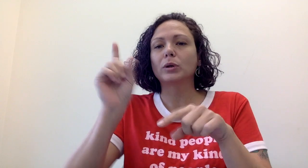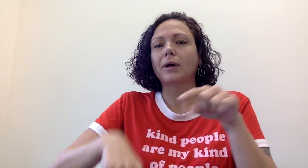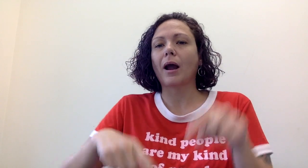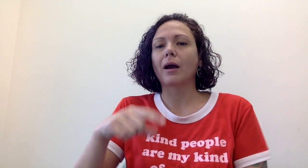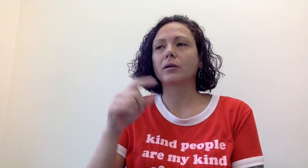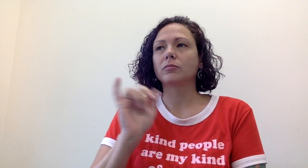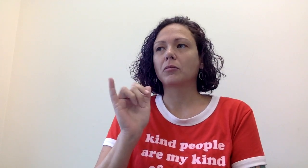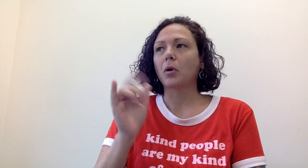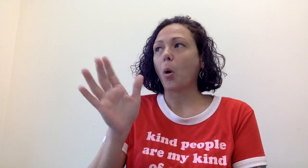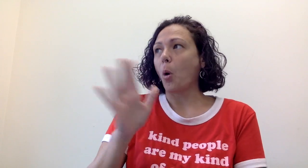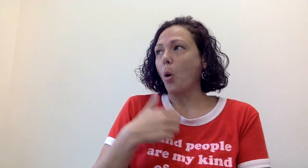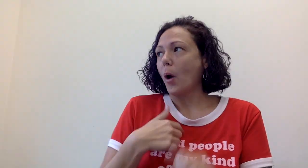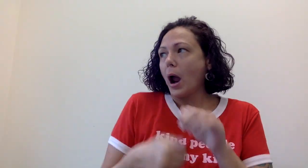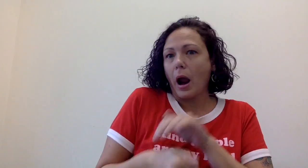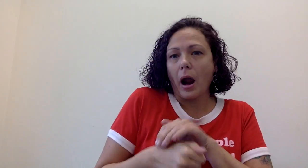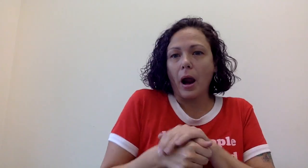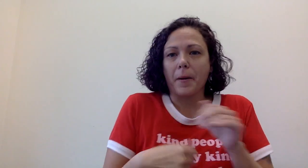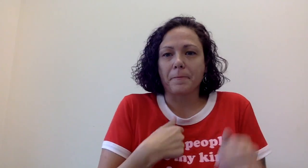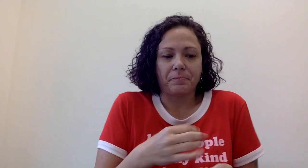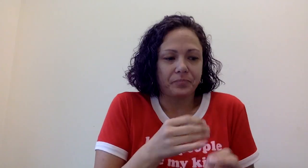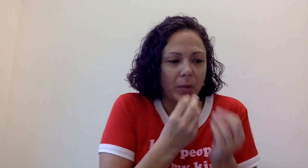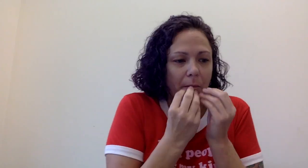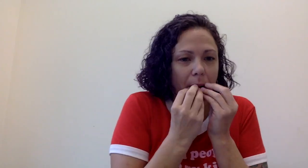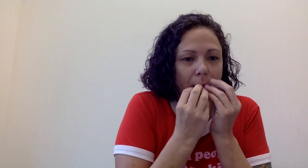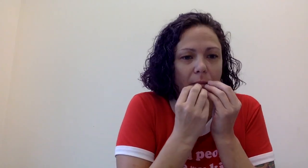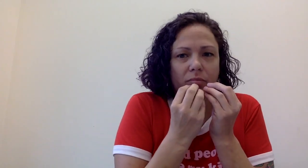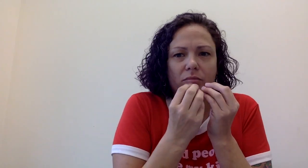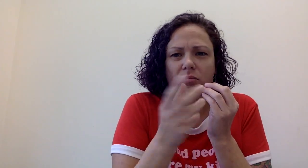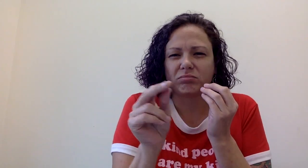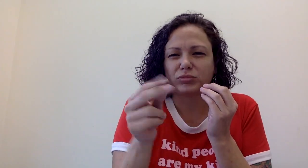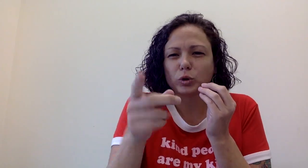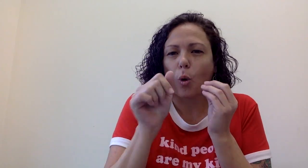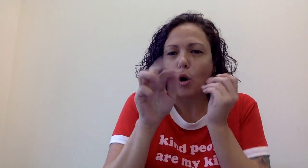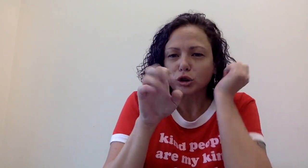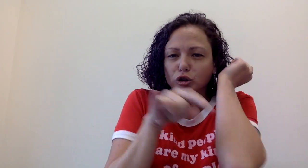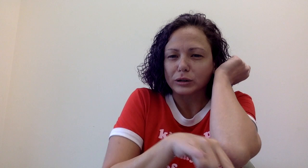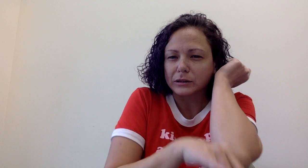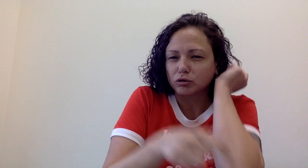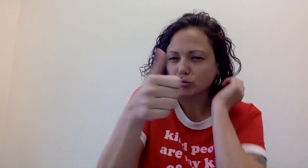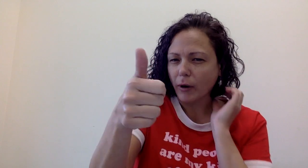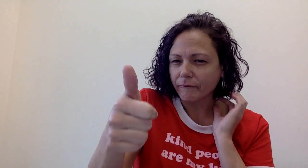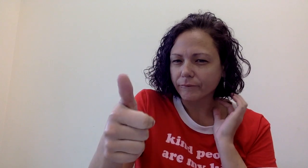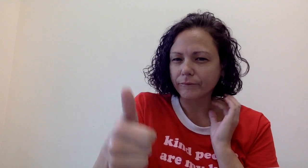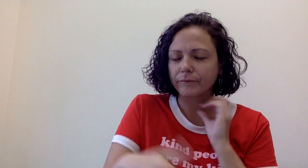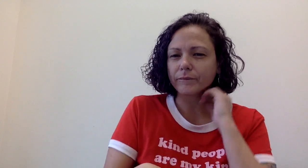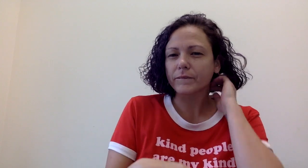You can't just hide and eat sweets, even if others don't know, you're just cheating yourself.